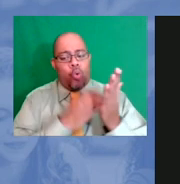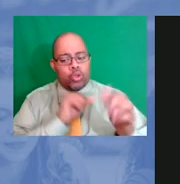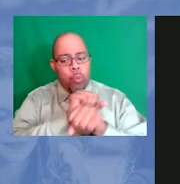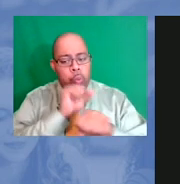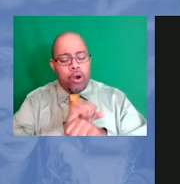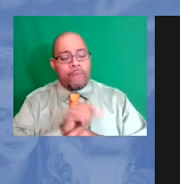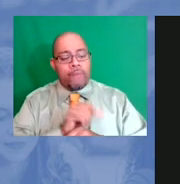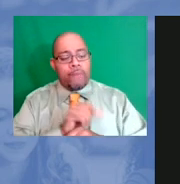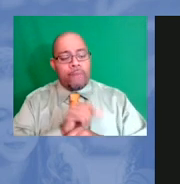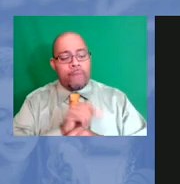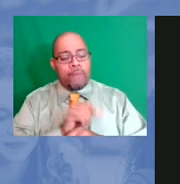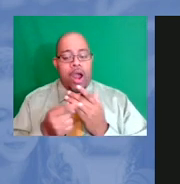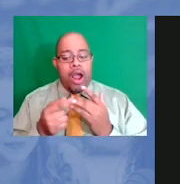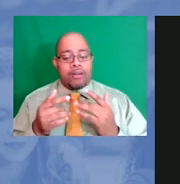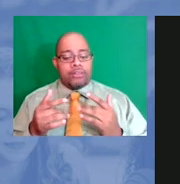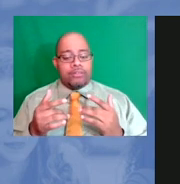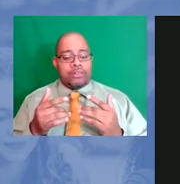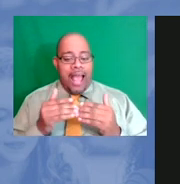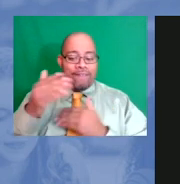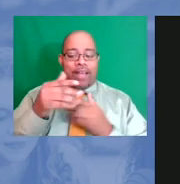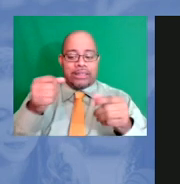PLACEMENT. OVER THE LAST FIVE YEARS, WE'VE INCREASED